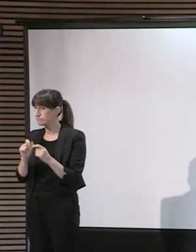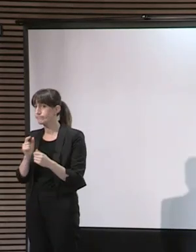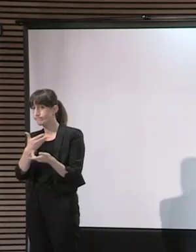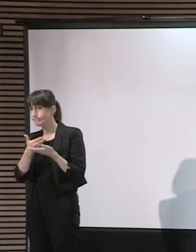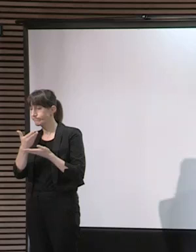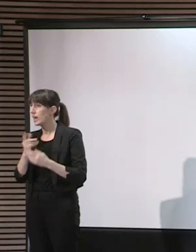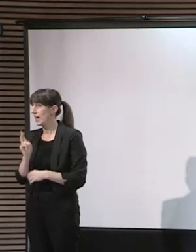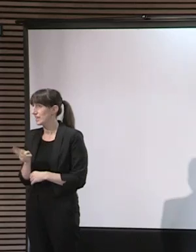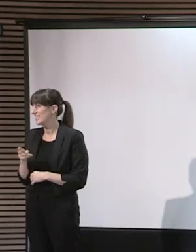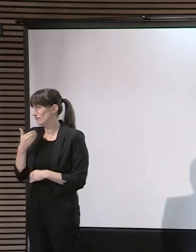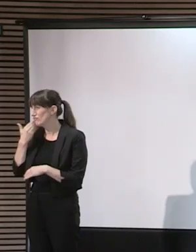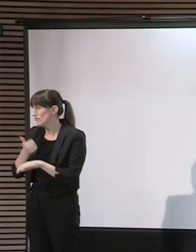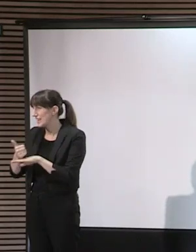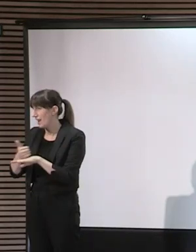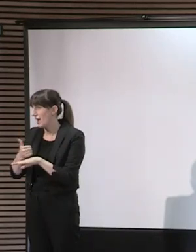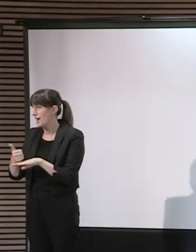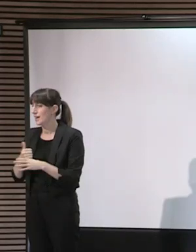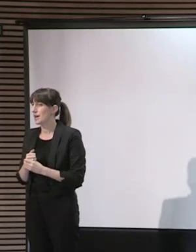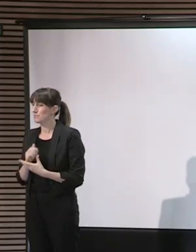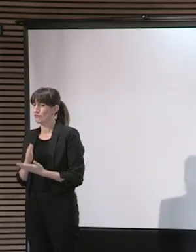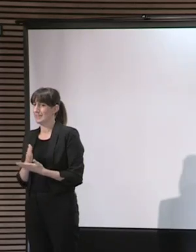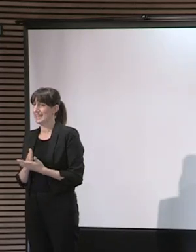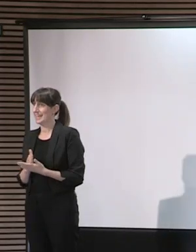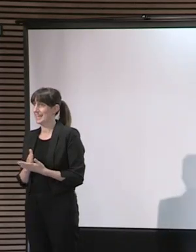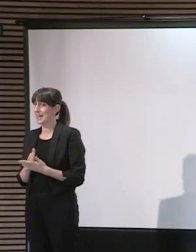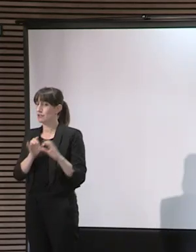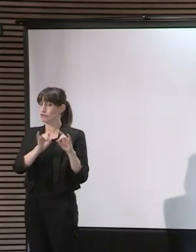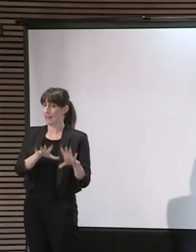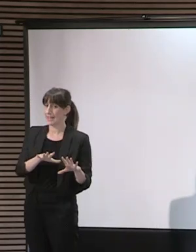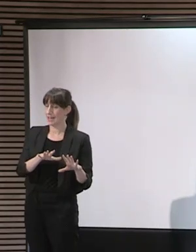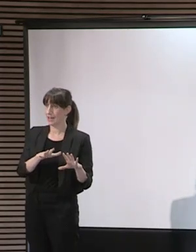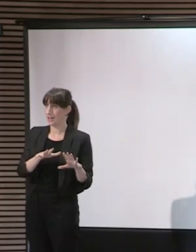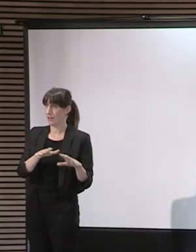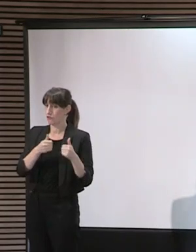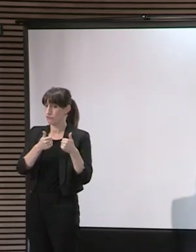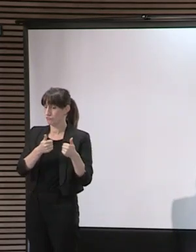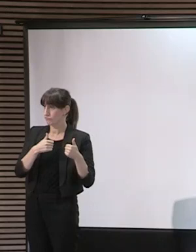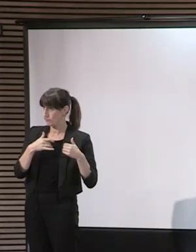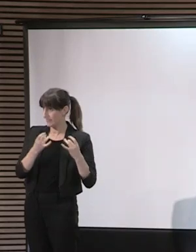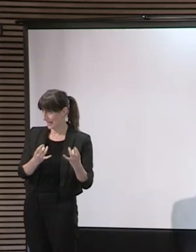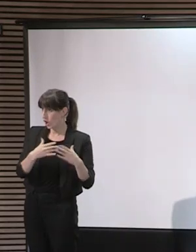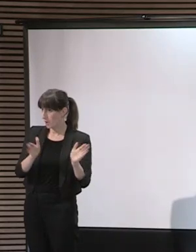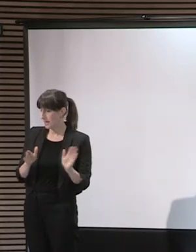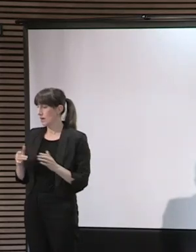again, him this week just as we regularly do. But from our perspective, it's ultimately